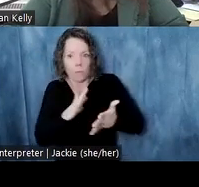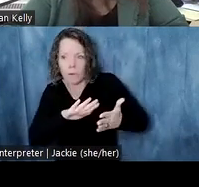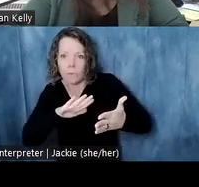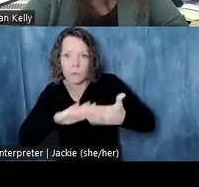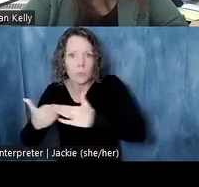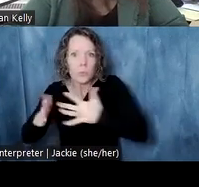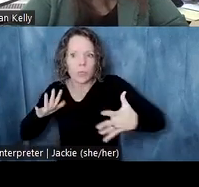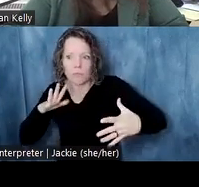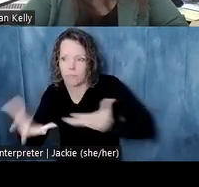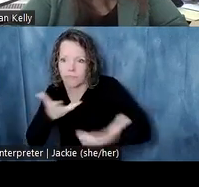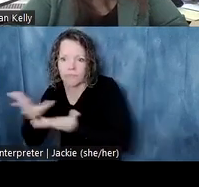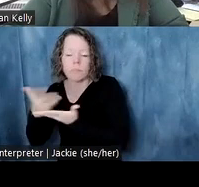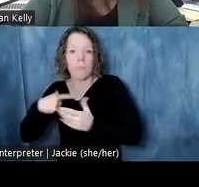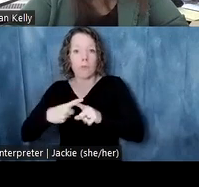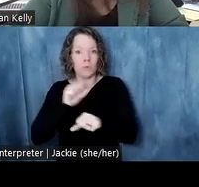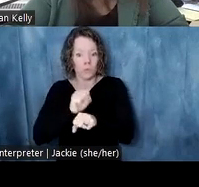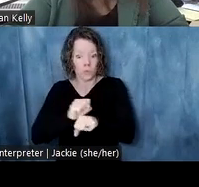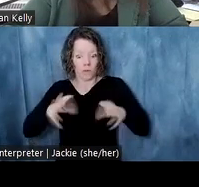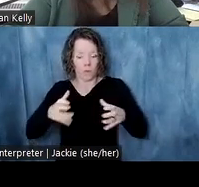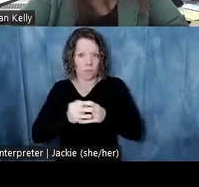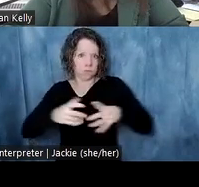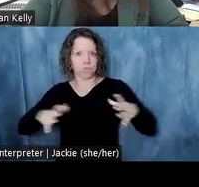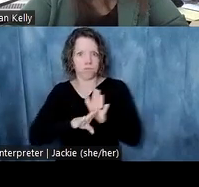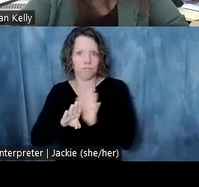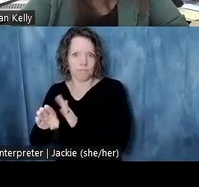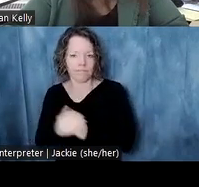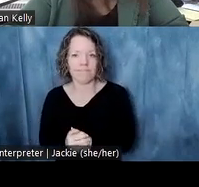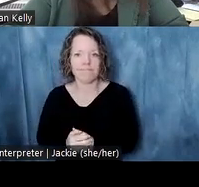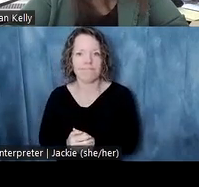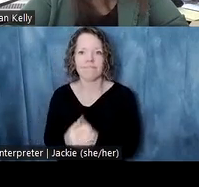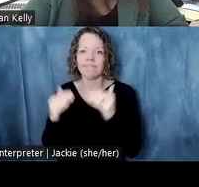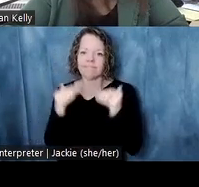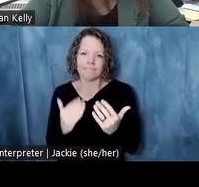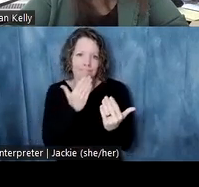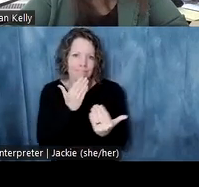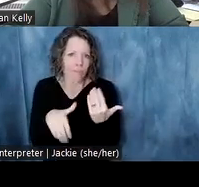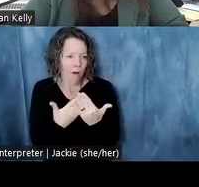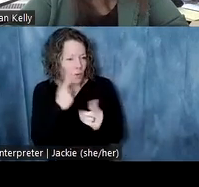would also like to thank Dr. Marsha Ellison for her excellent work with our technical assistance